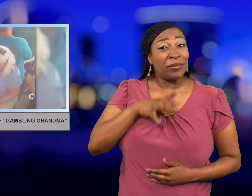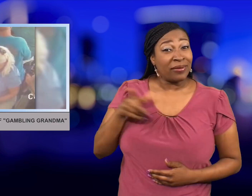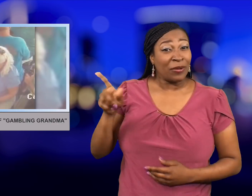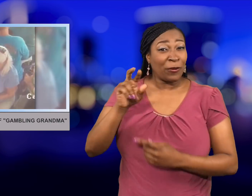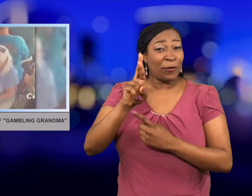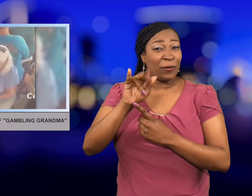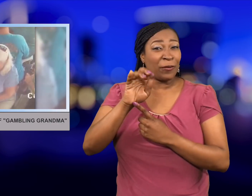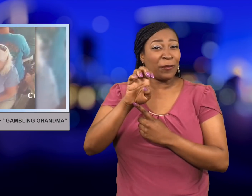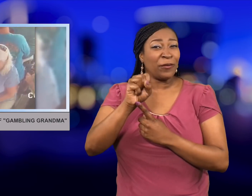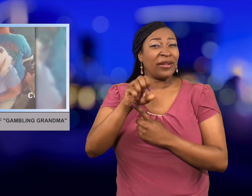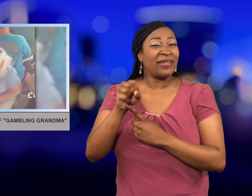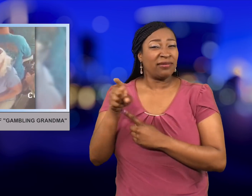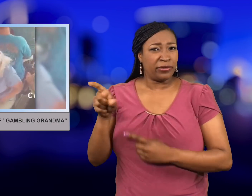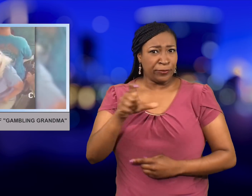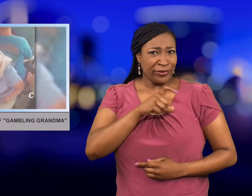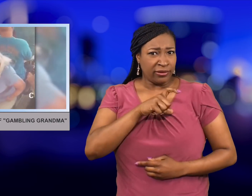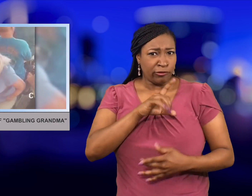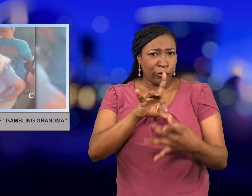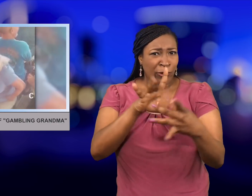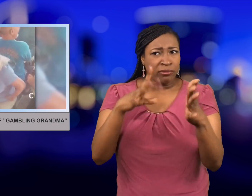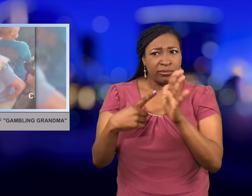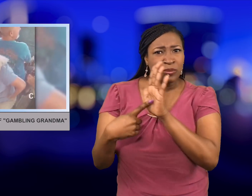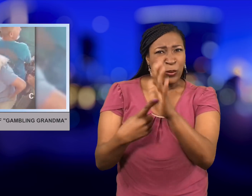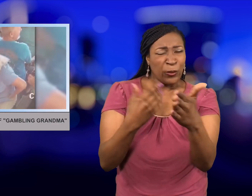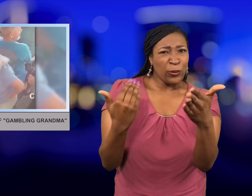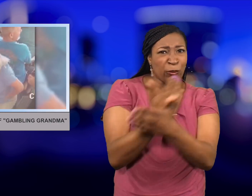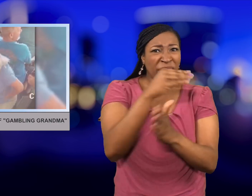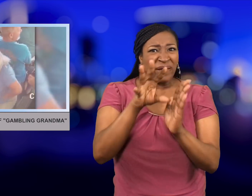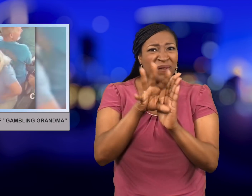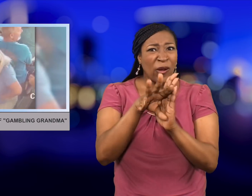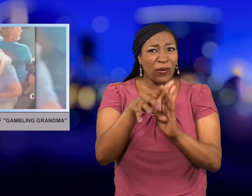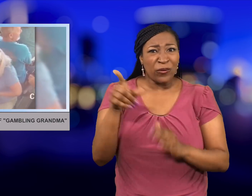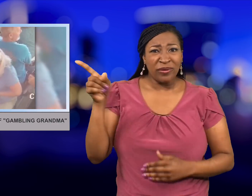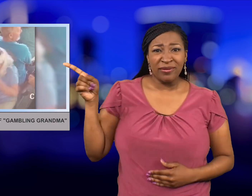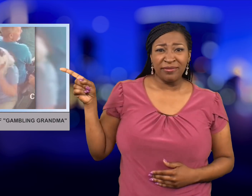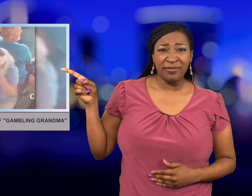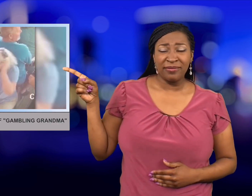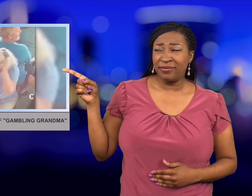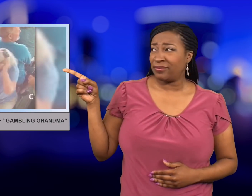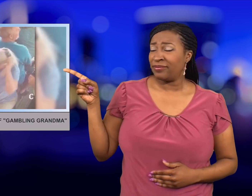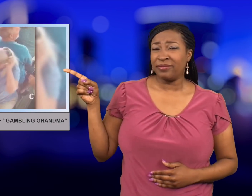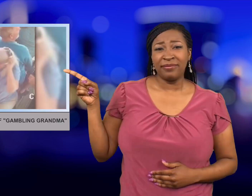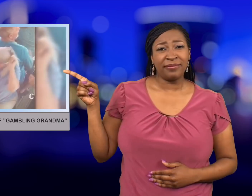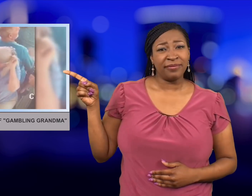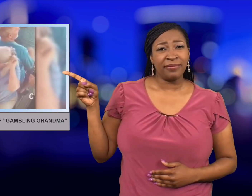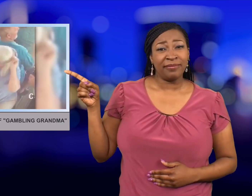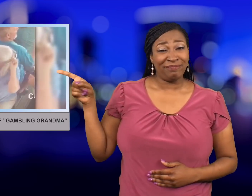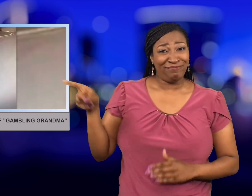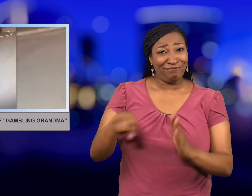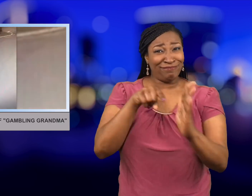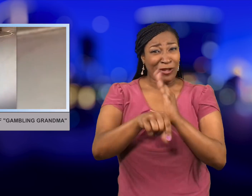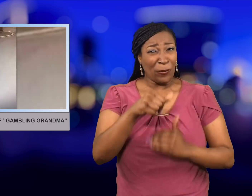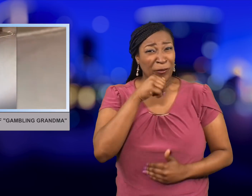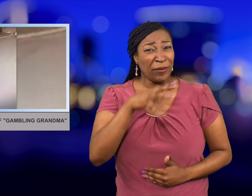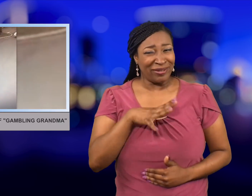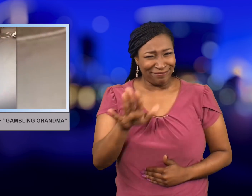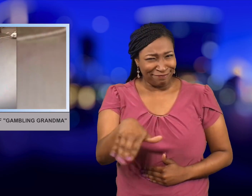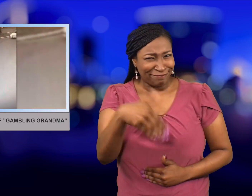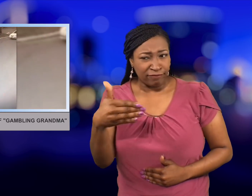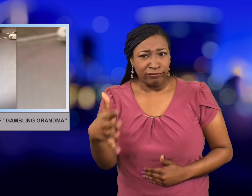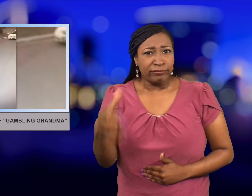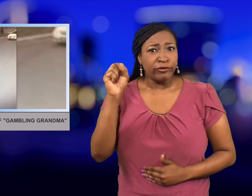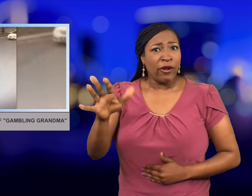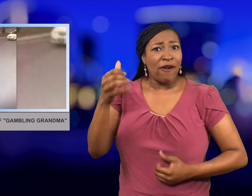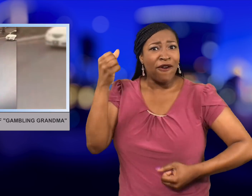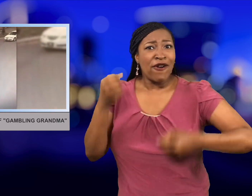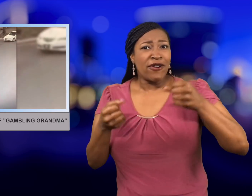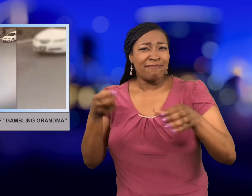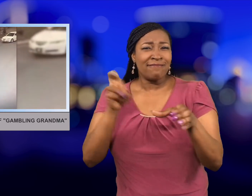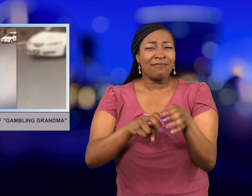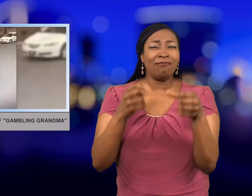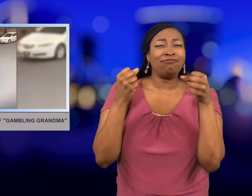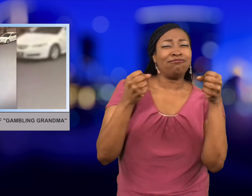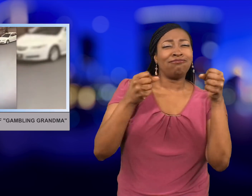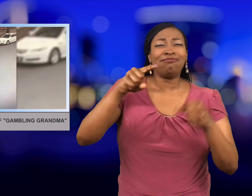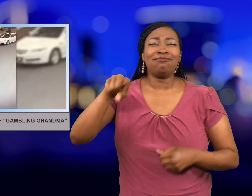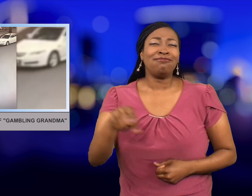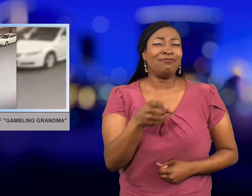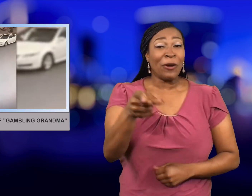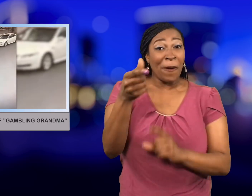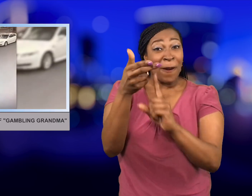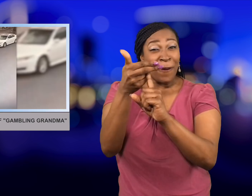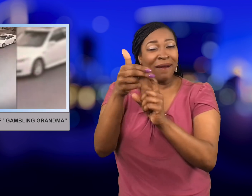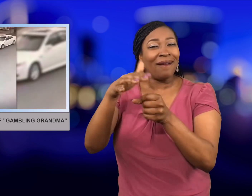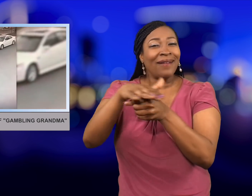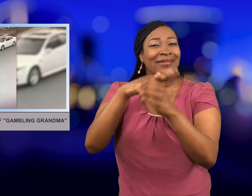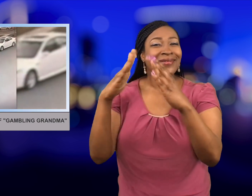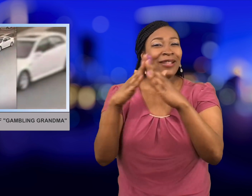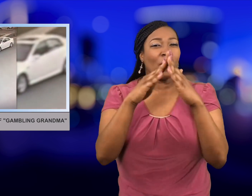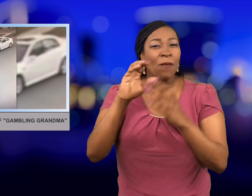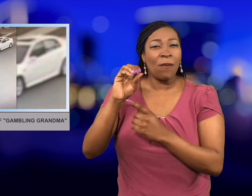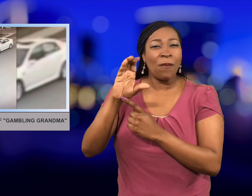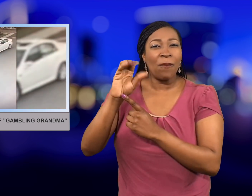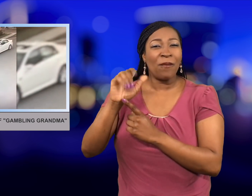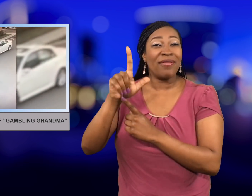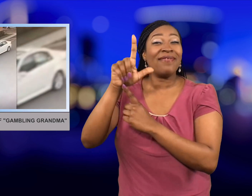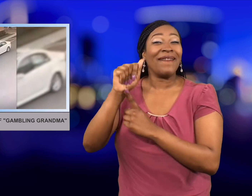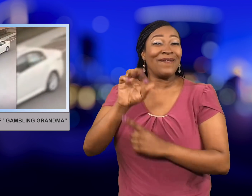Police released this new video of Riess driving the dead woman's car to a hotel in Ocala,